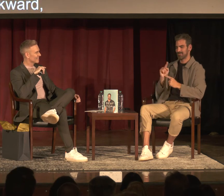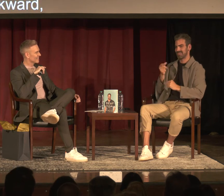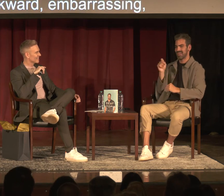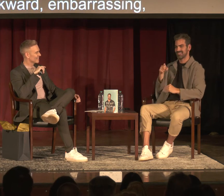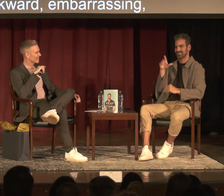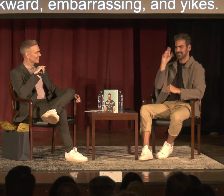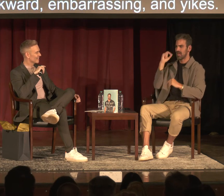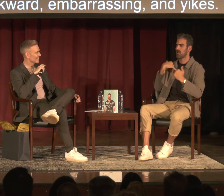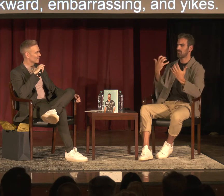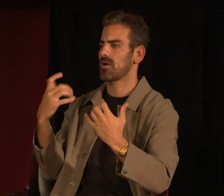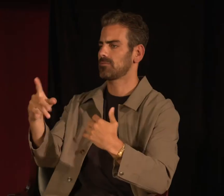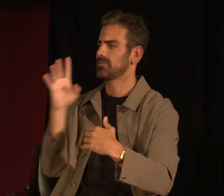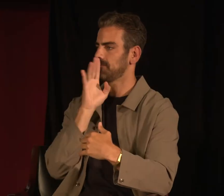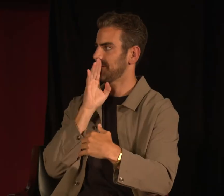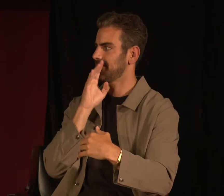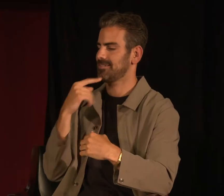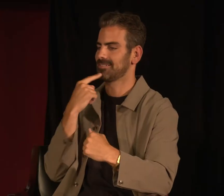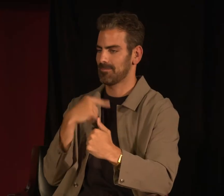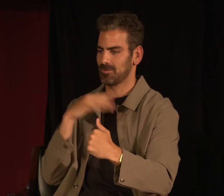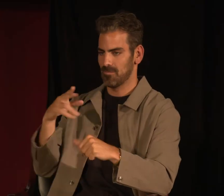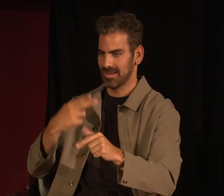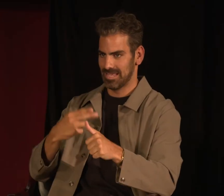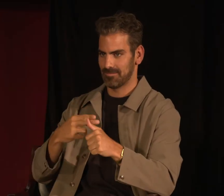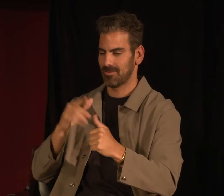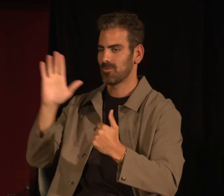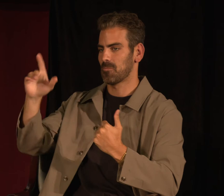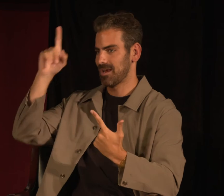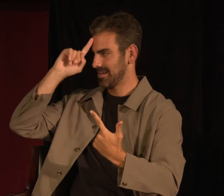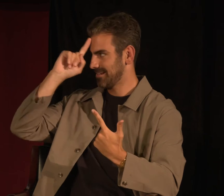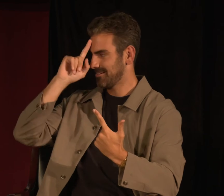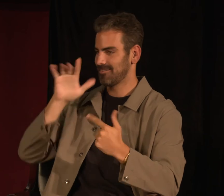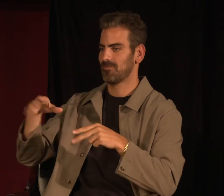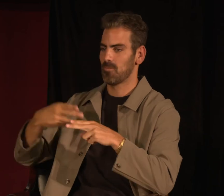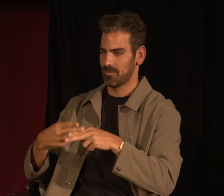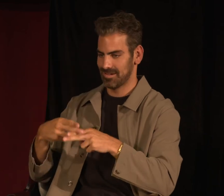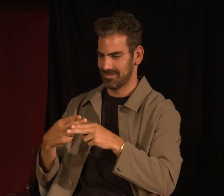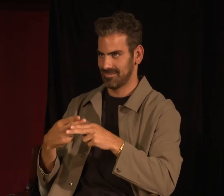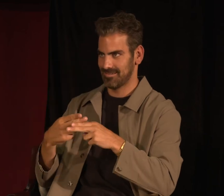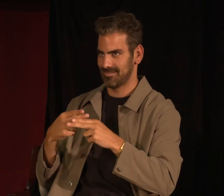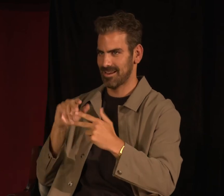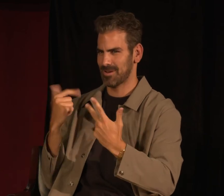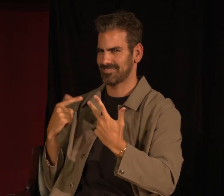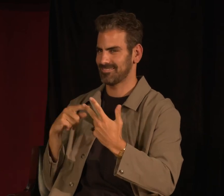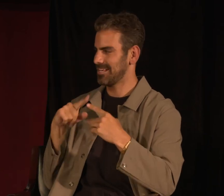I remember when they said, Nyle, we want you to speak. Tell me your name, tell me your height and your weight.